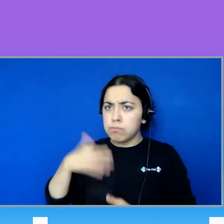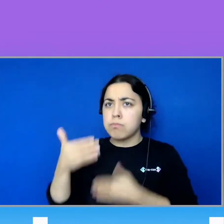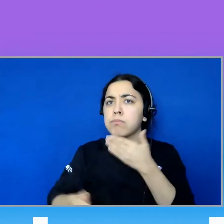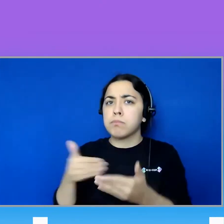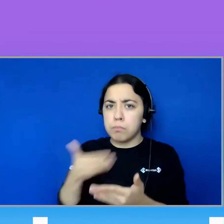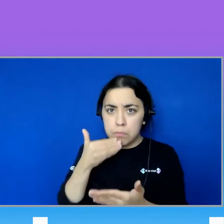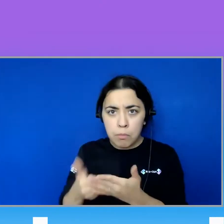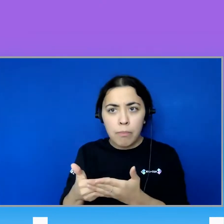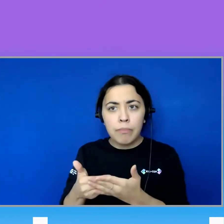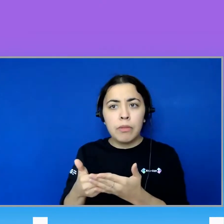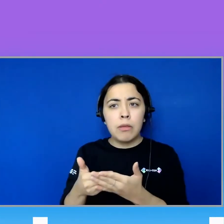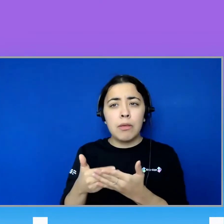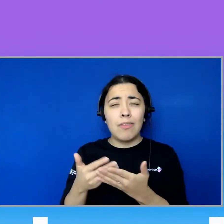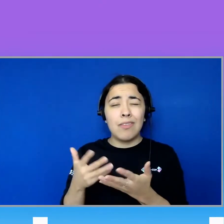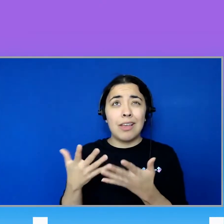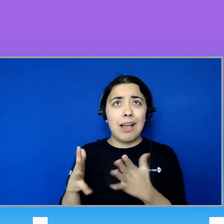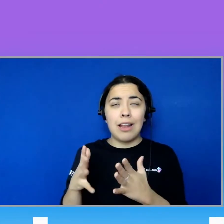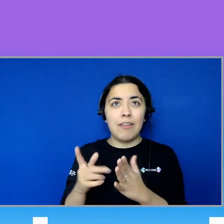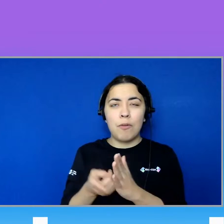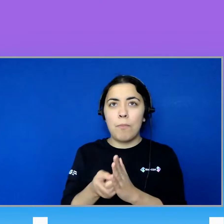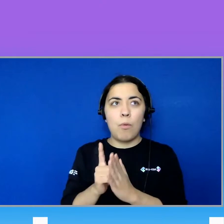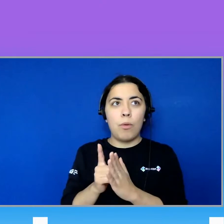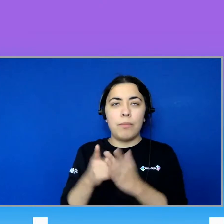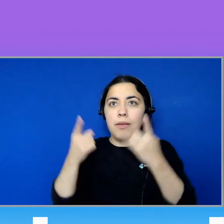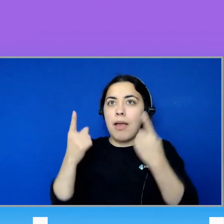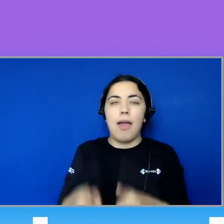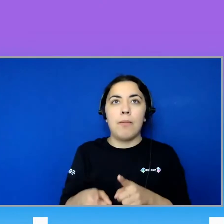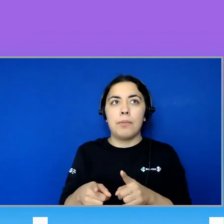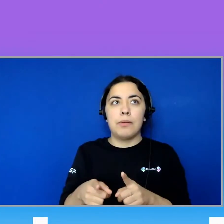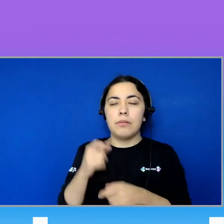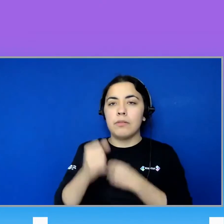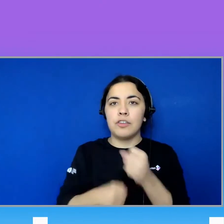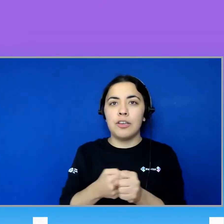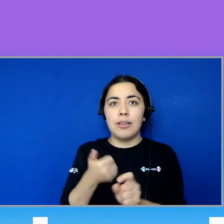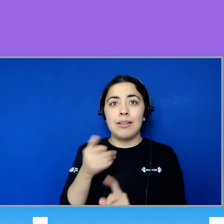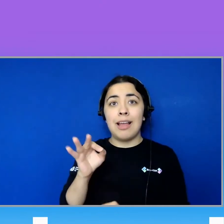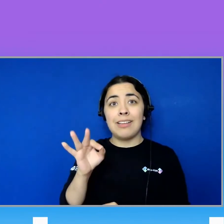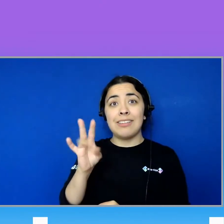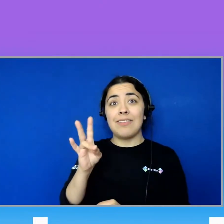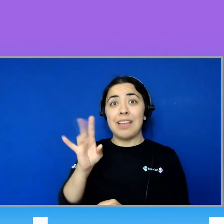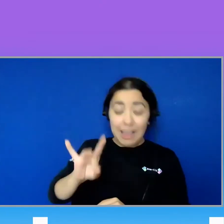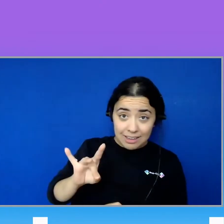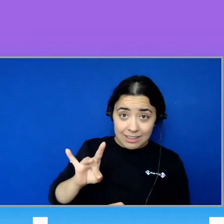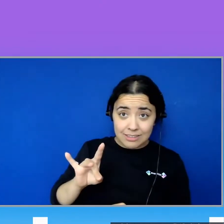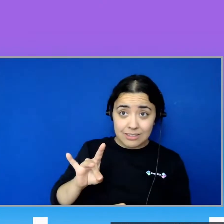then kind of a pivotal moment happened around 1978, which